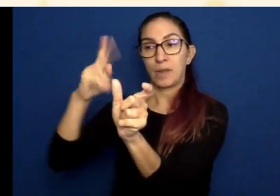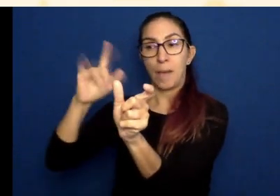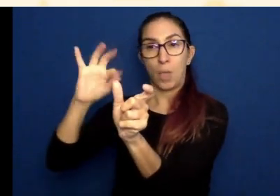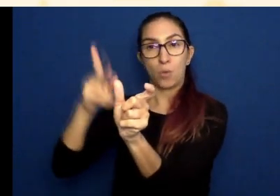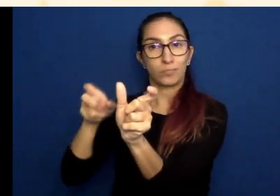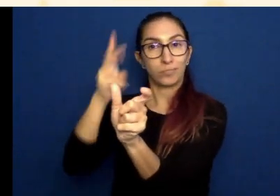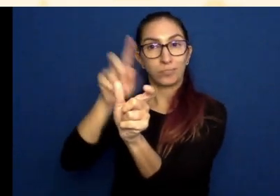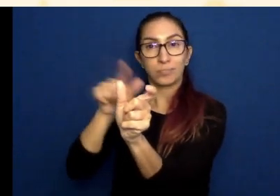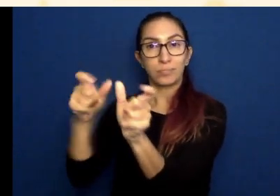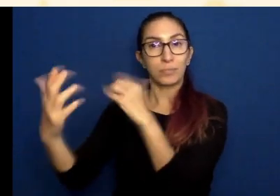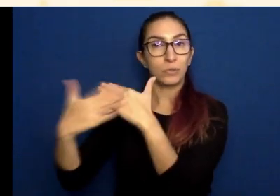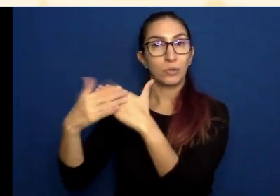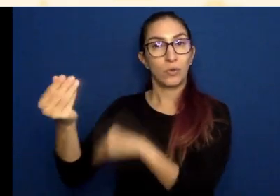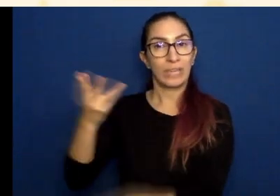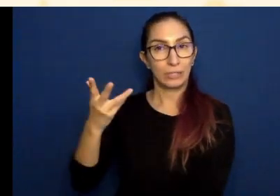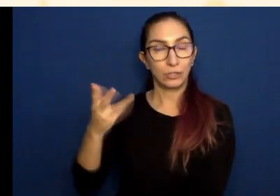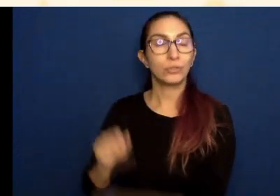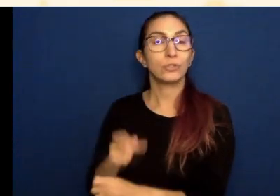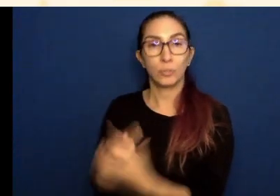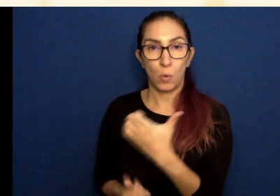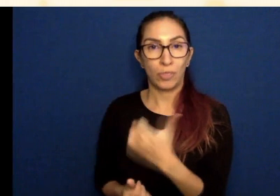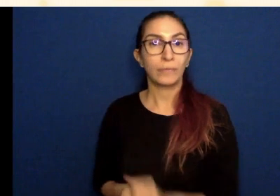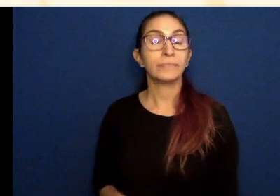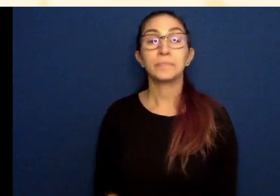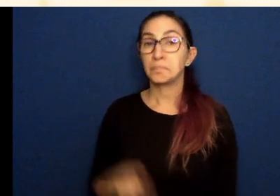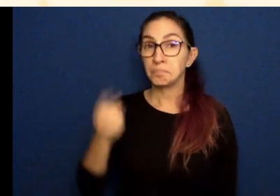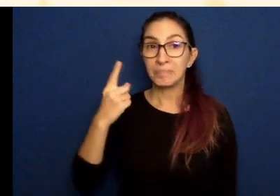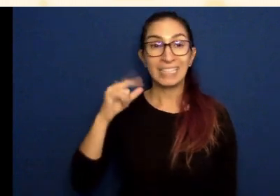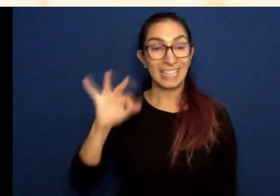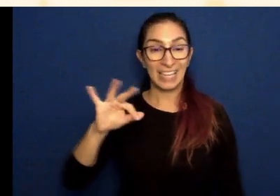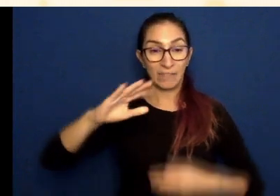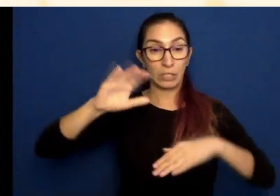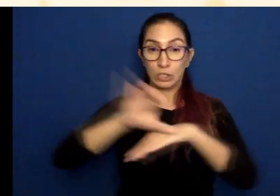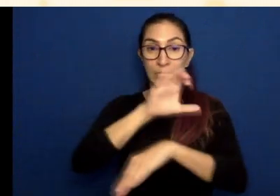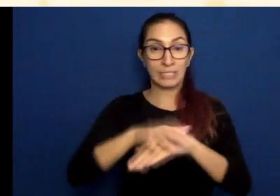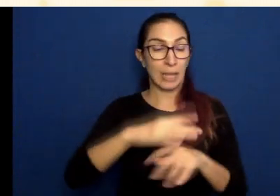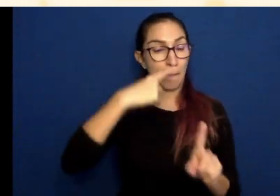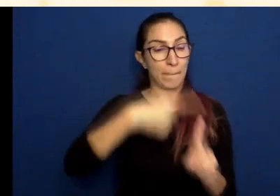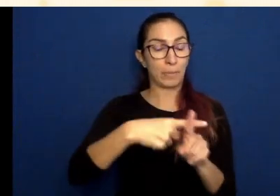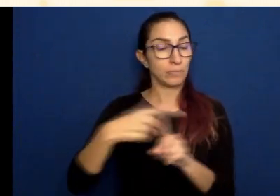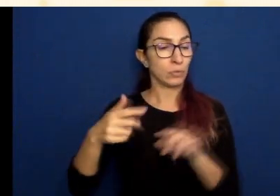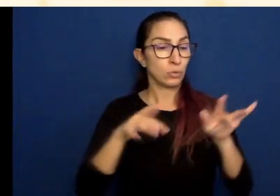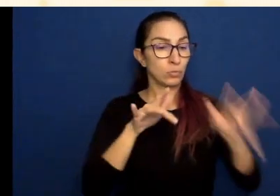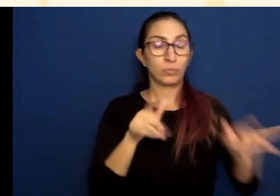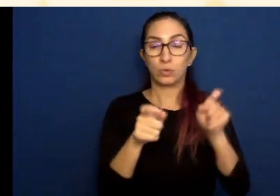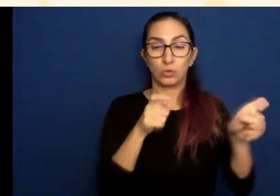So this is the YouTube website from, like, 2018, and you can see in the top right hand corner you have your upload